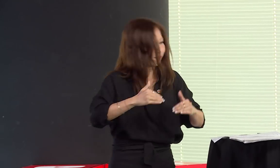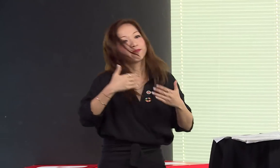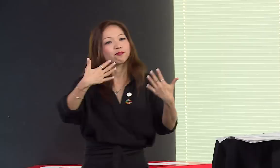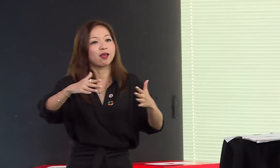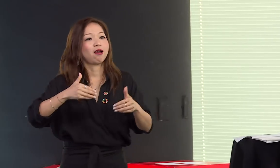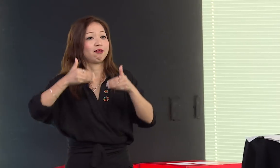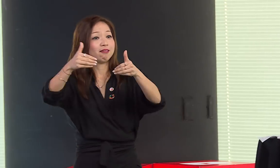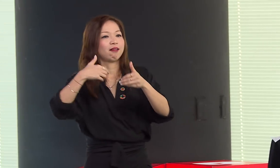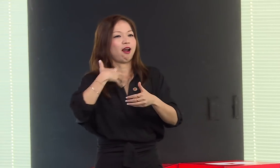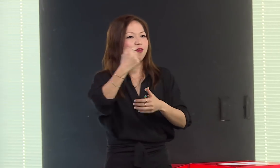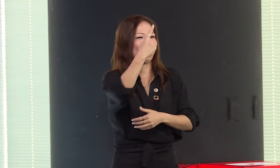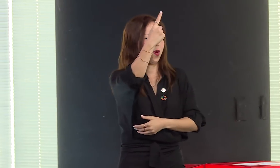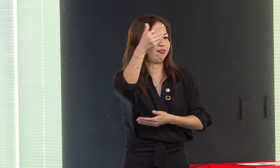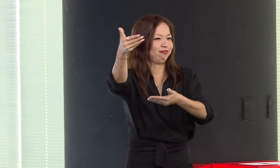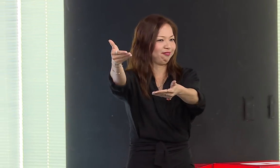And this is the sign for Macau.